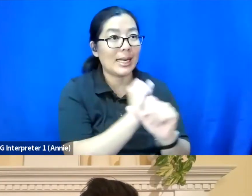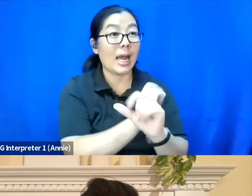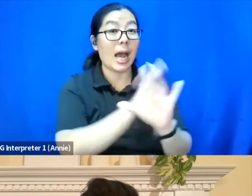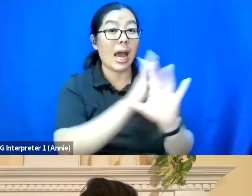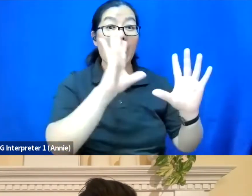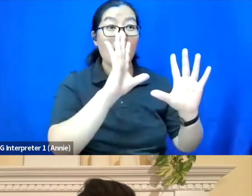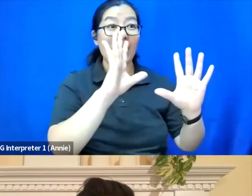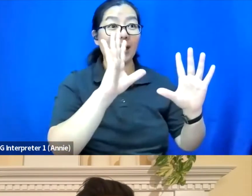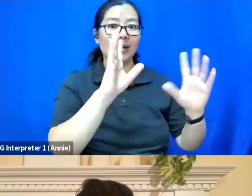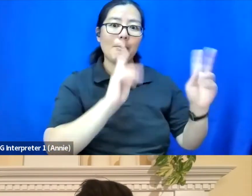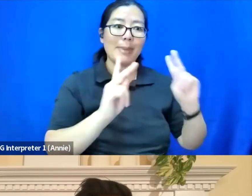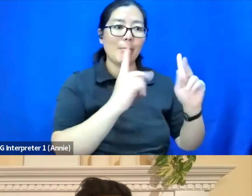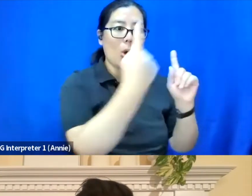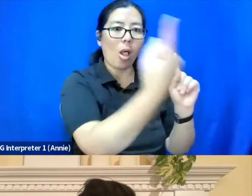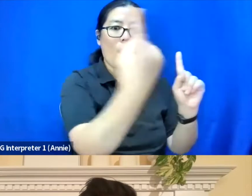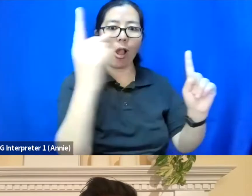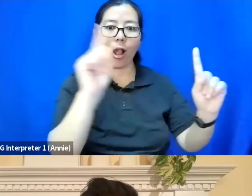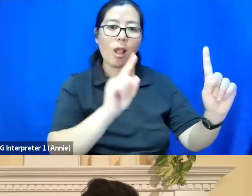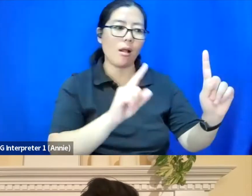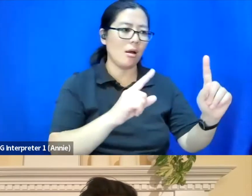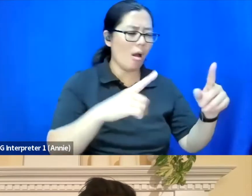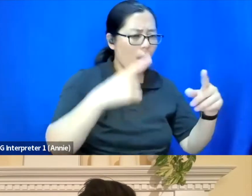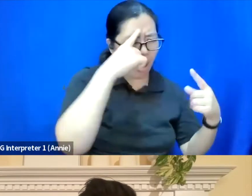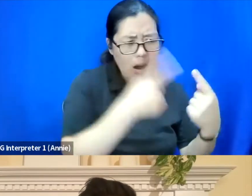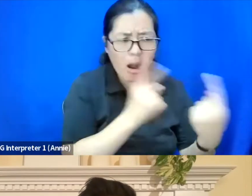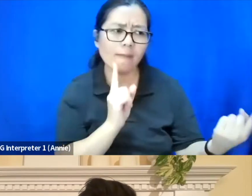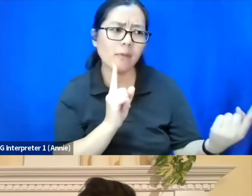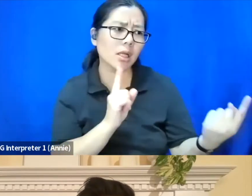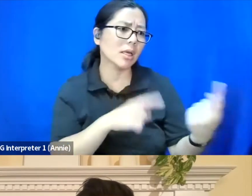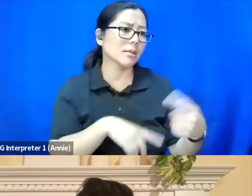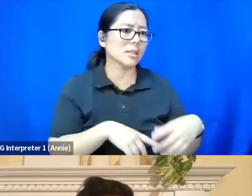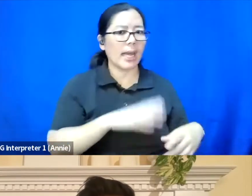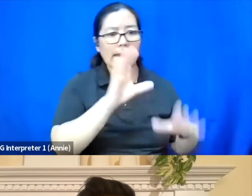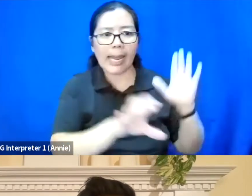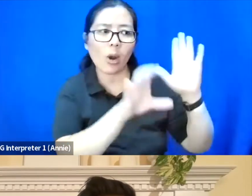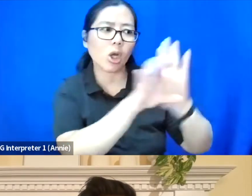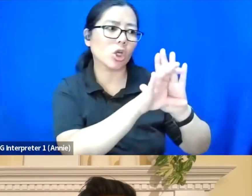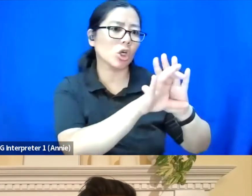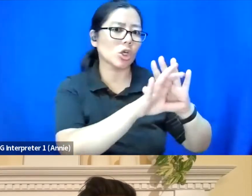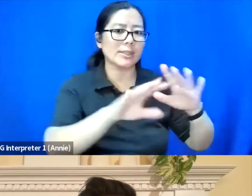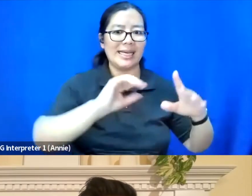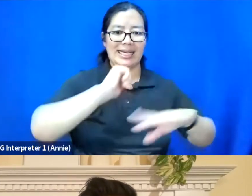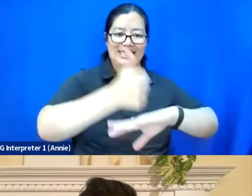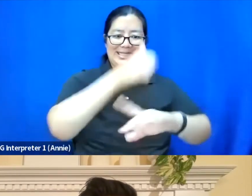that are told like a story, as Stephanie was just saying.